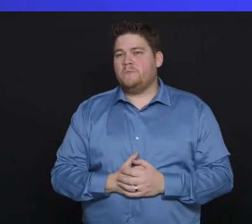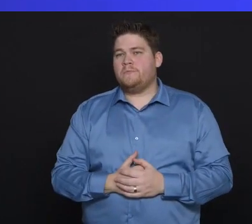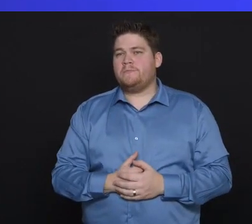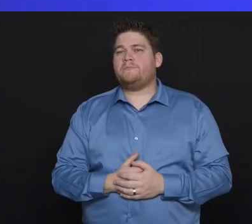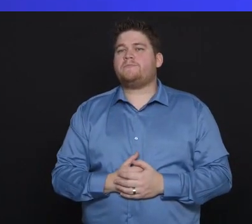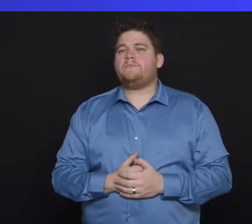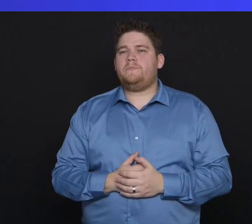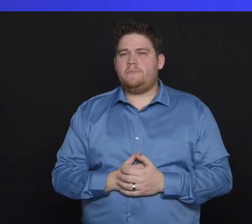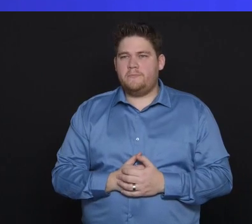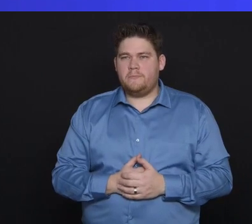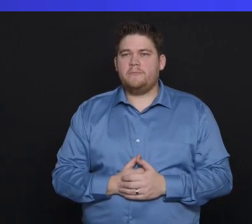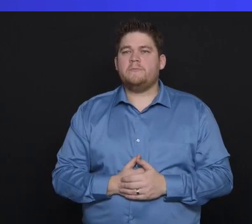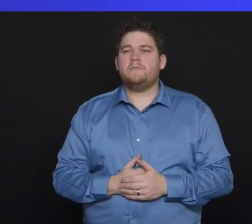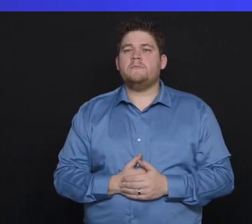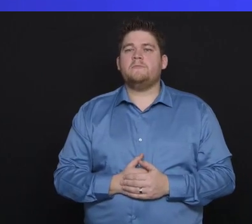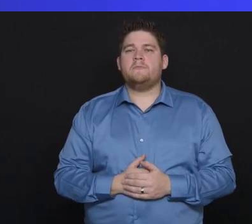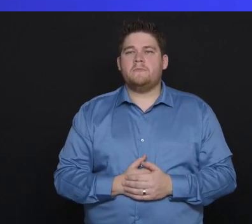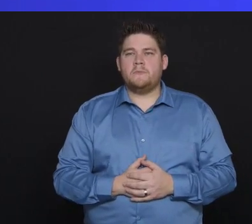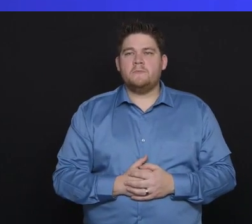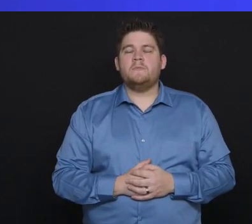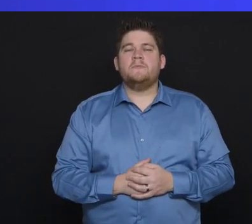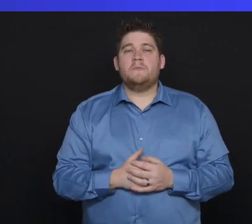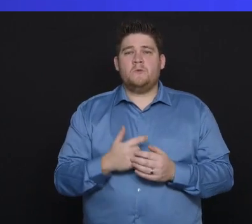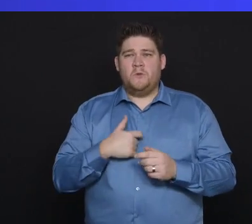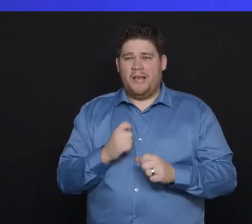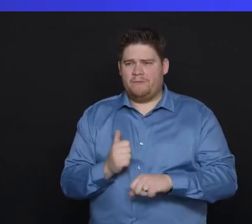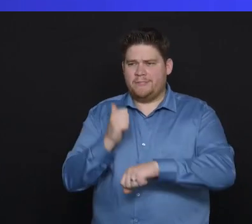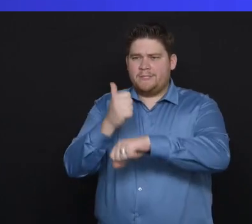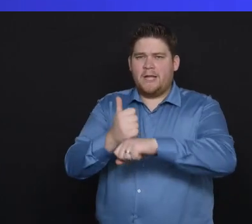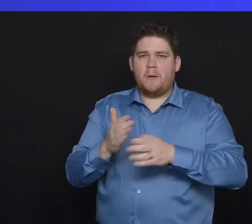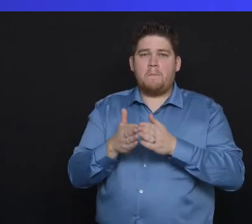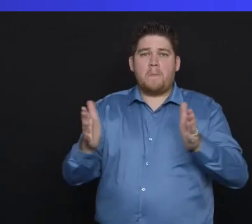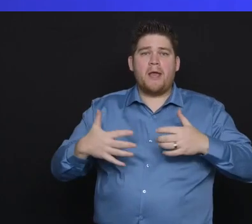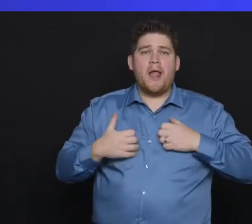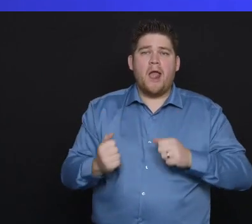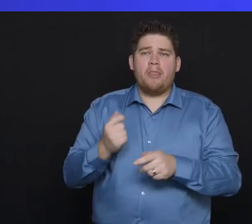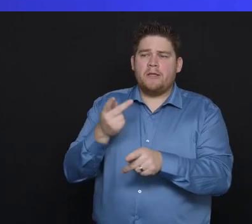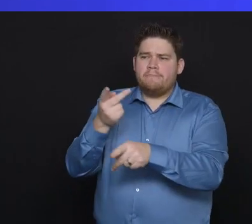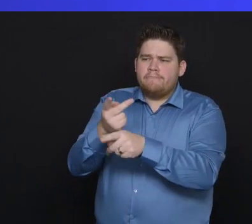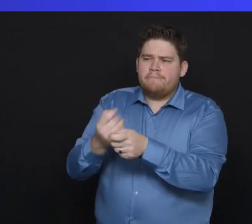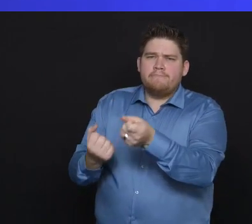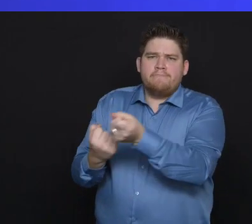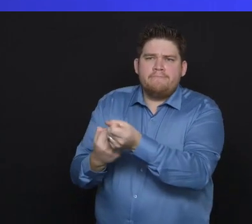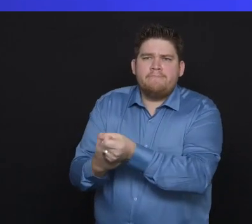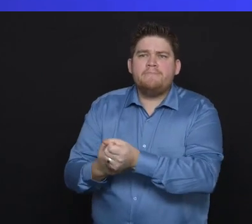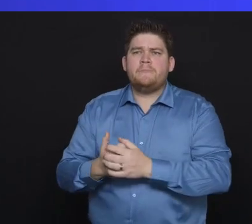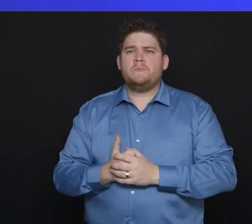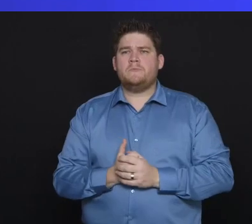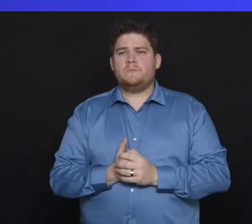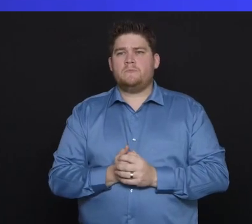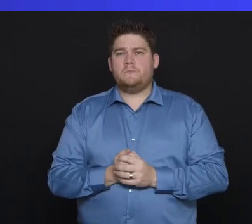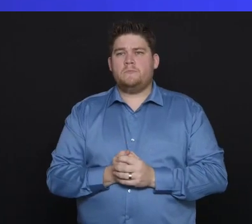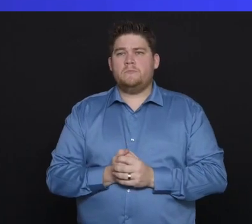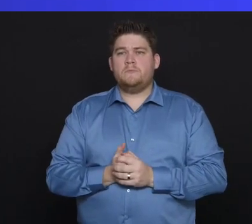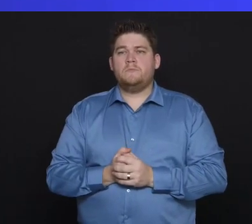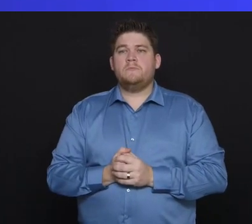things as important as what we call the social determineants of health, poverty reduction, those are things that make a difference in our